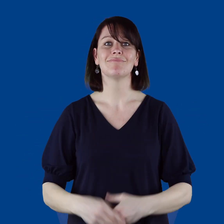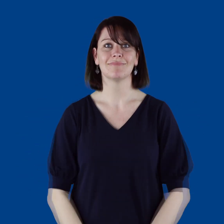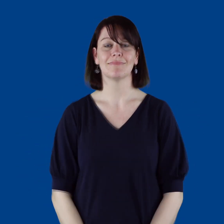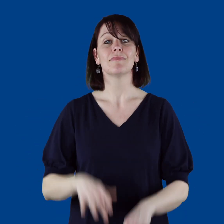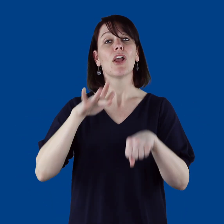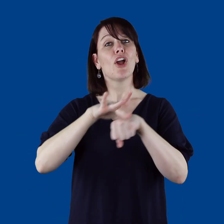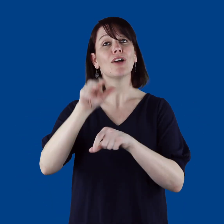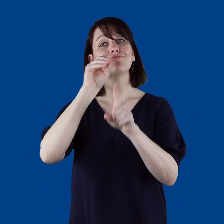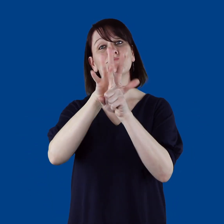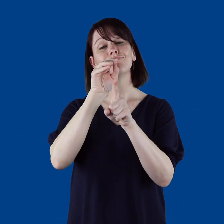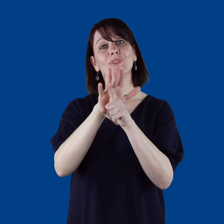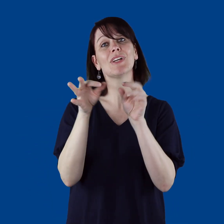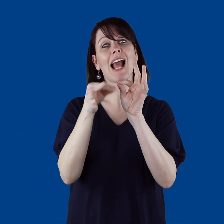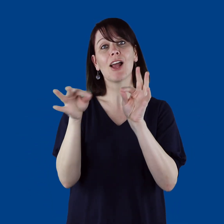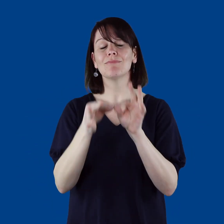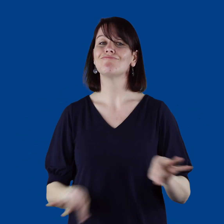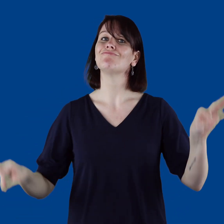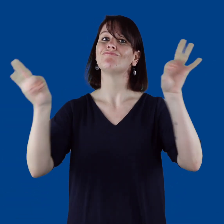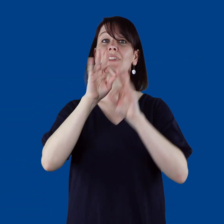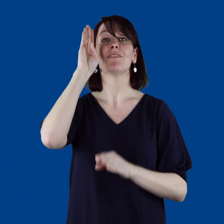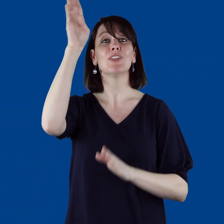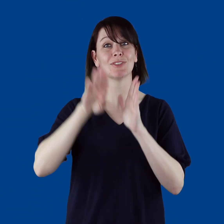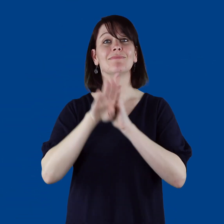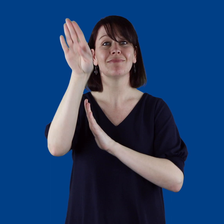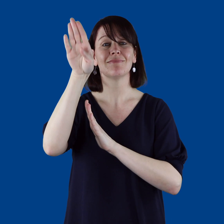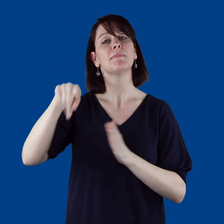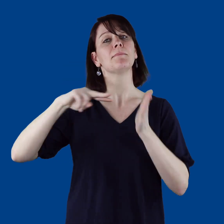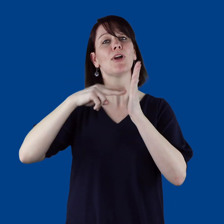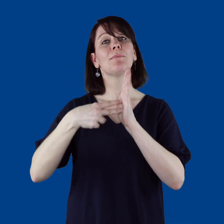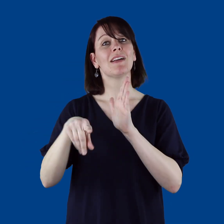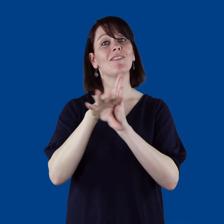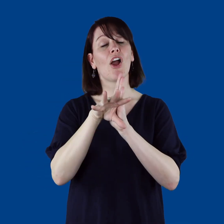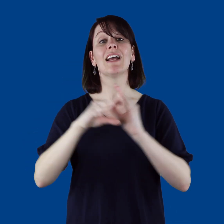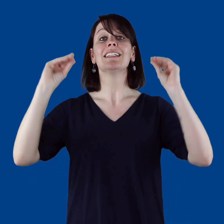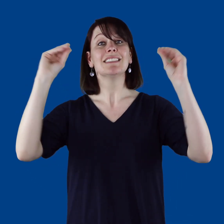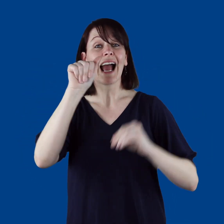the best of their ability with their child. Early exposure to language is key for optimal outcomes.